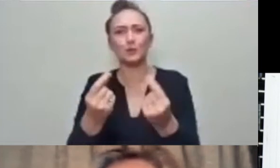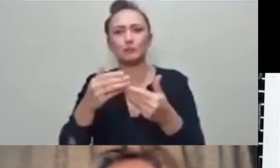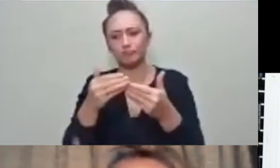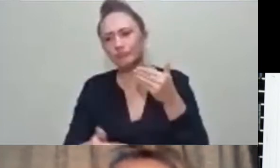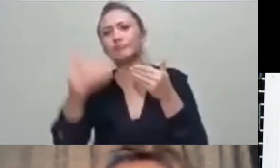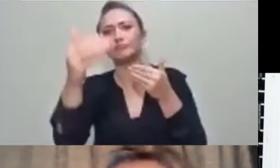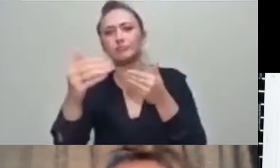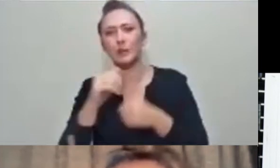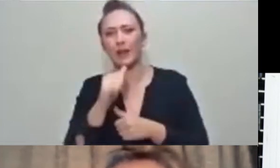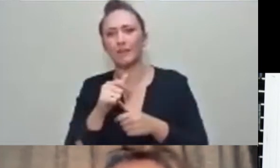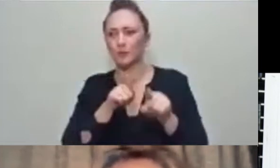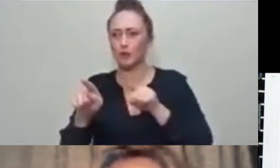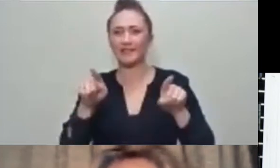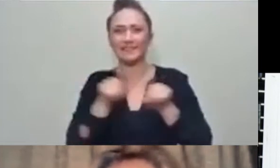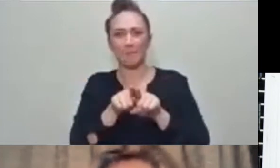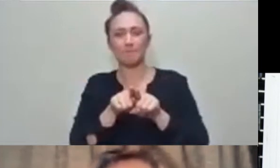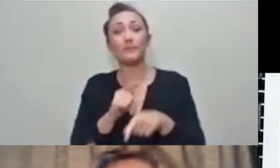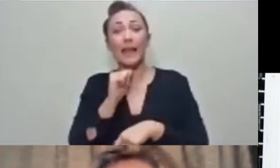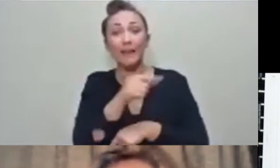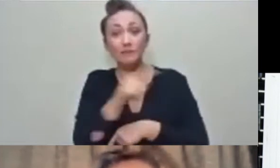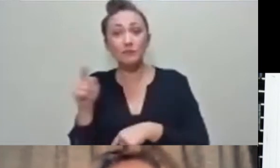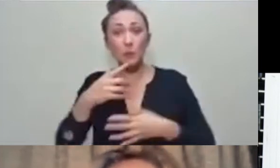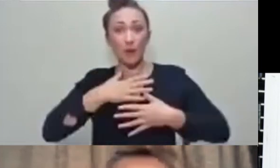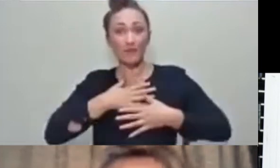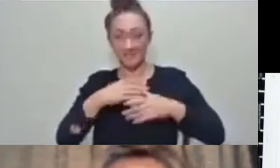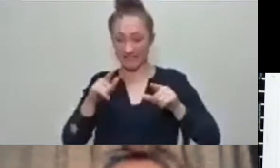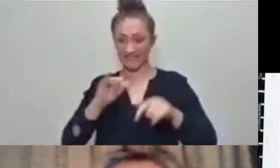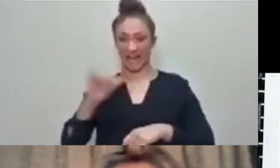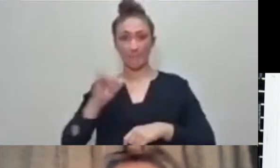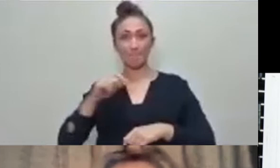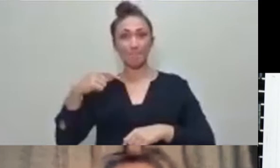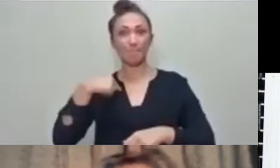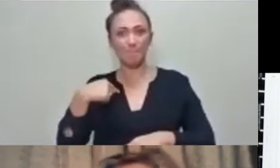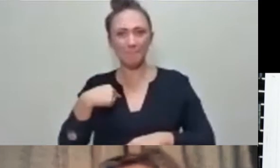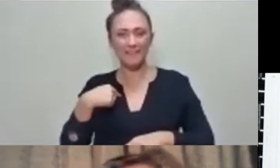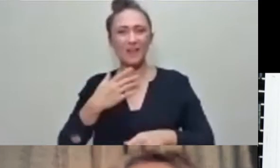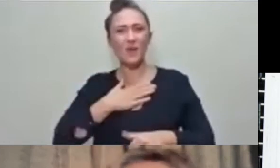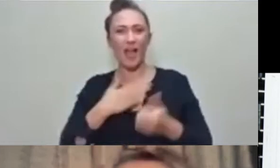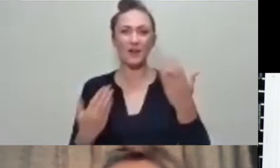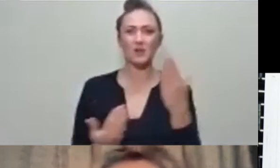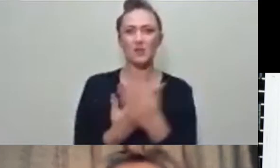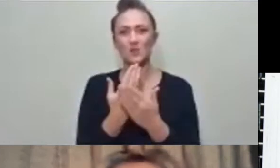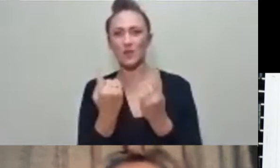If you somebody like me, that you're on new path that's never been explored before